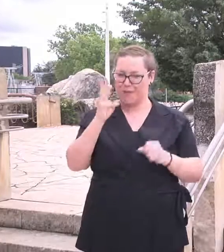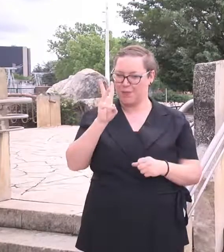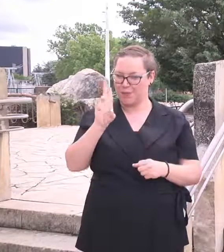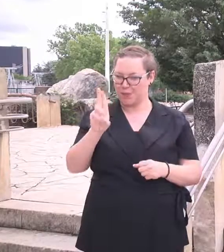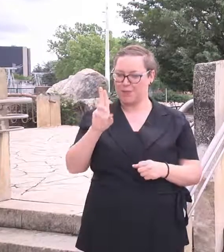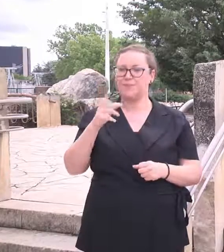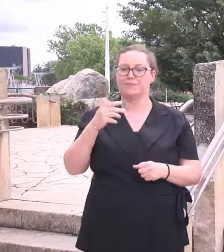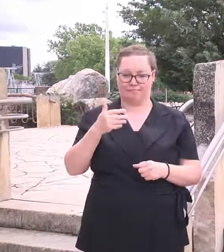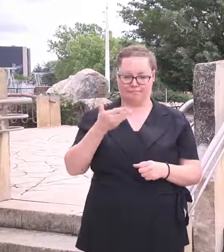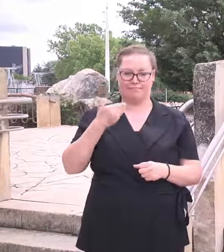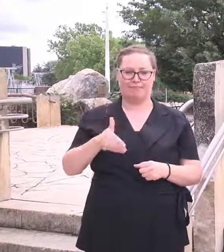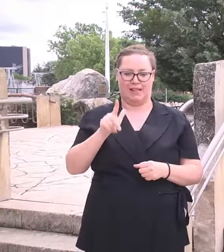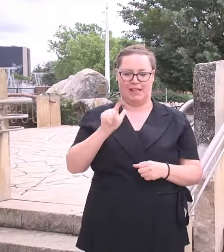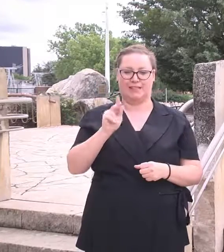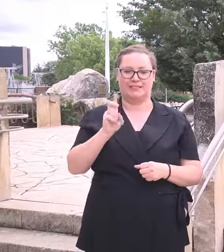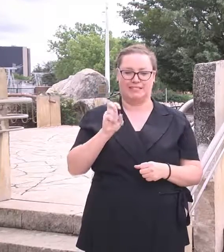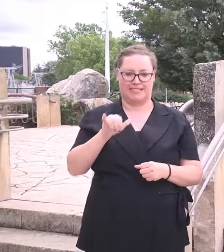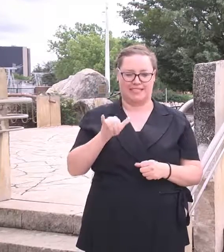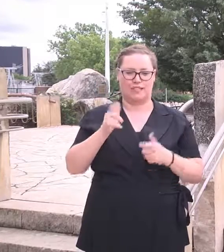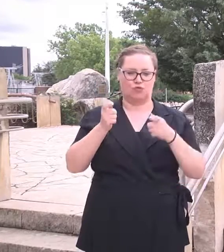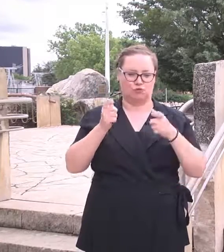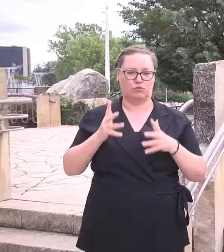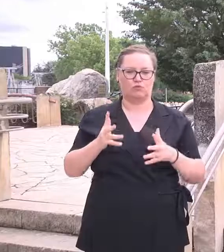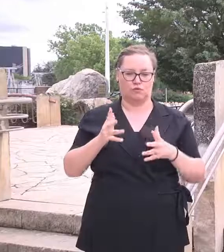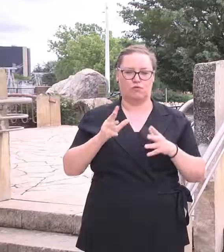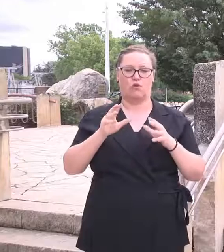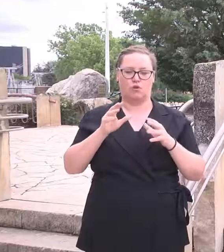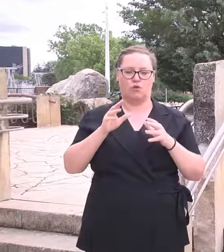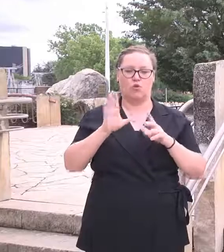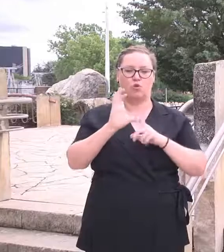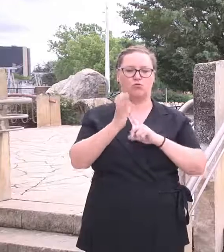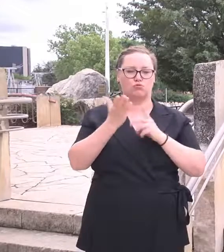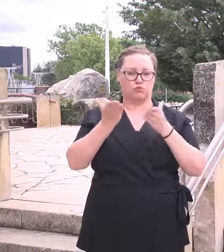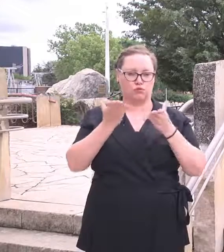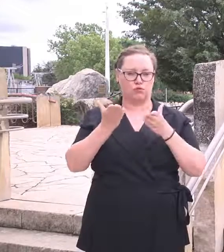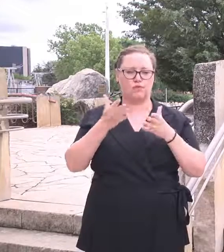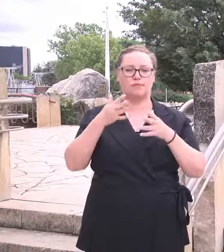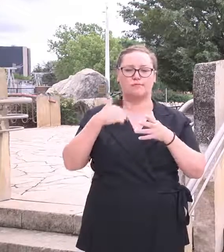and Cultural services for the city of witcha uh where I help oversee the mid America all Indian